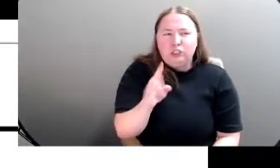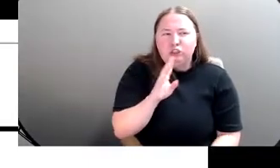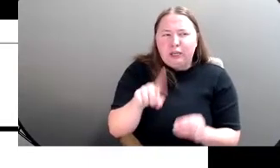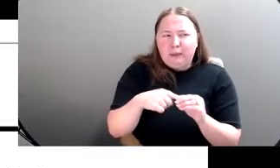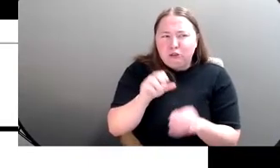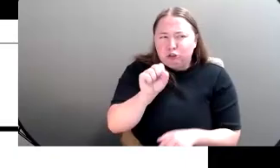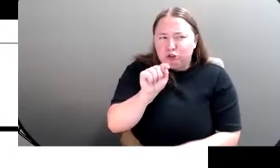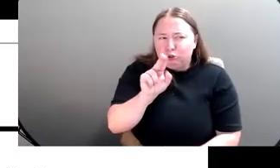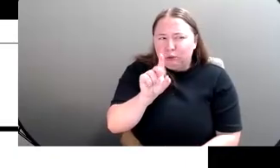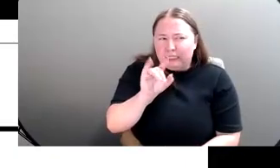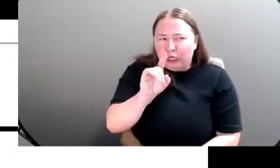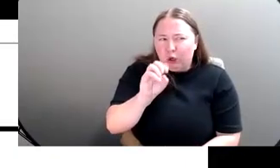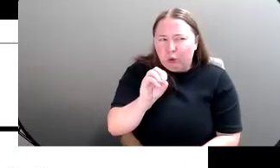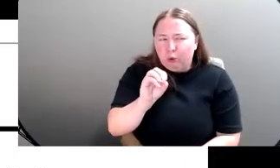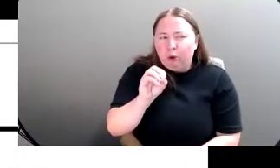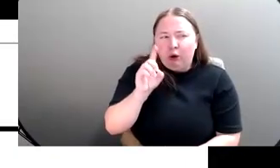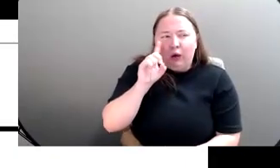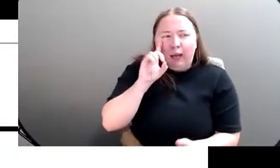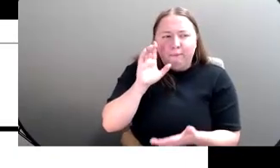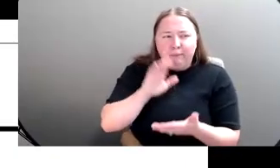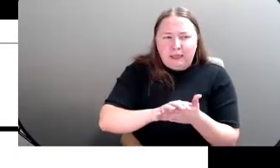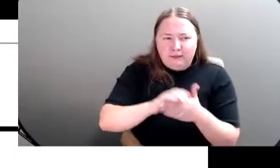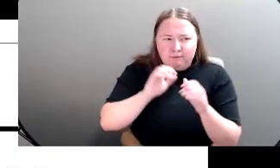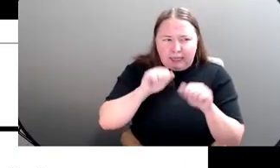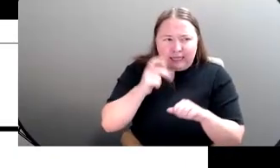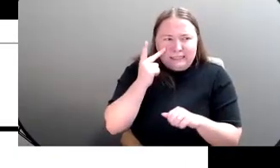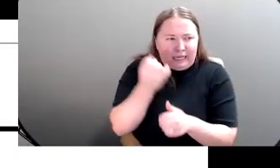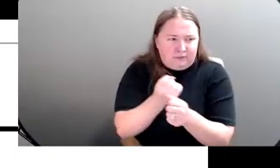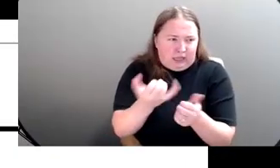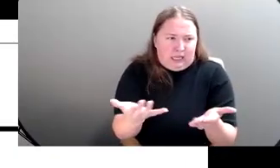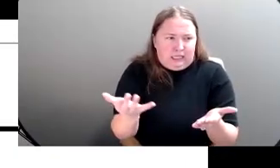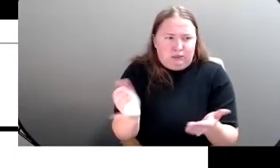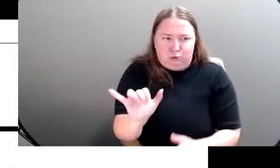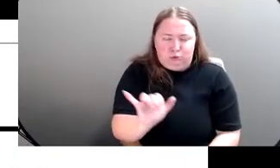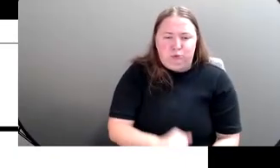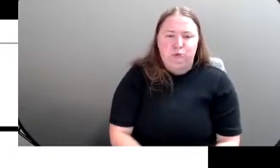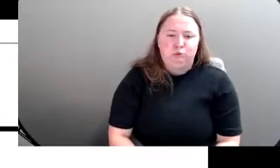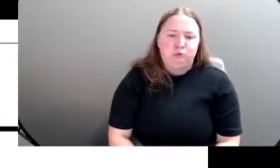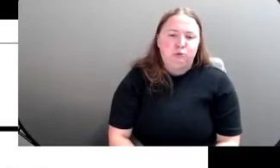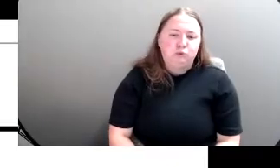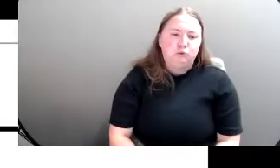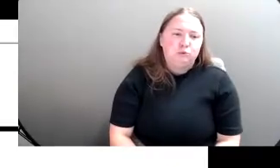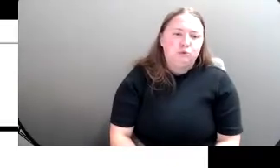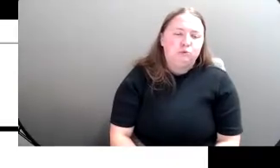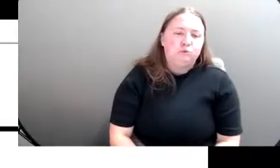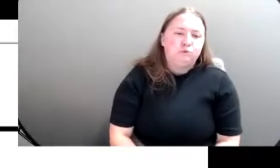I do believe that they would be able to see all of that. Okay.